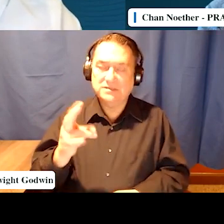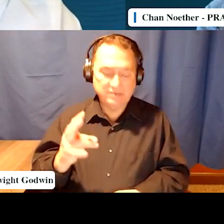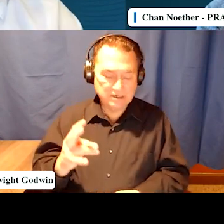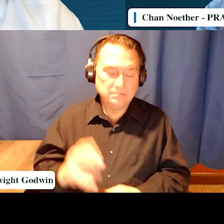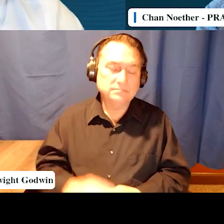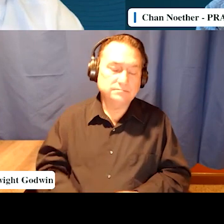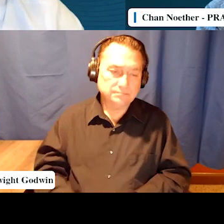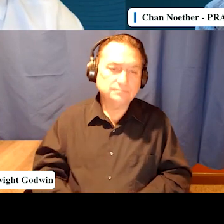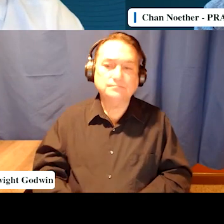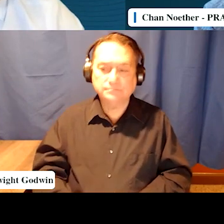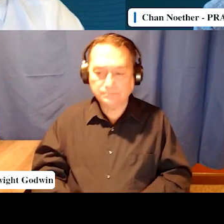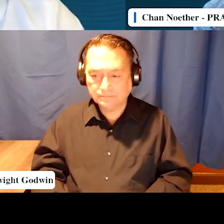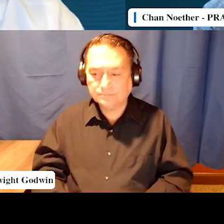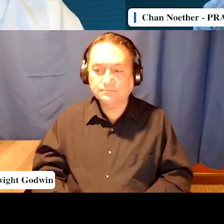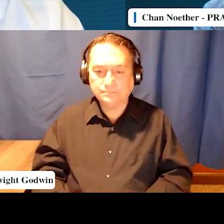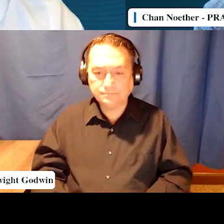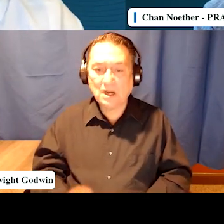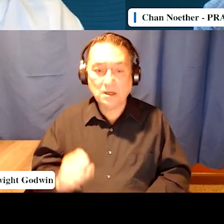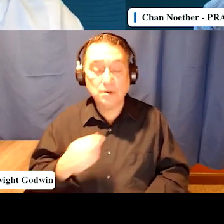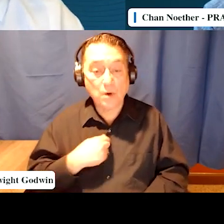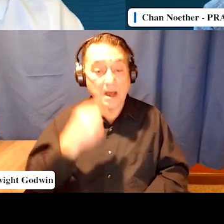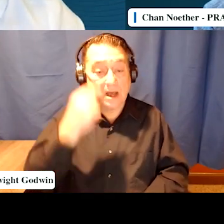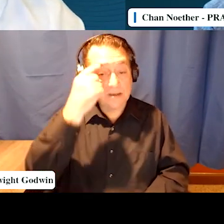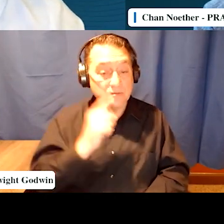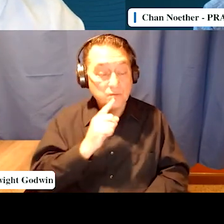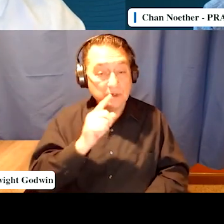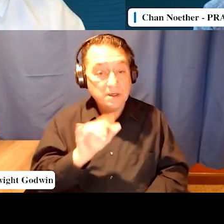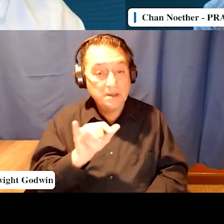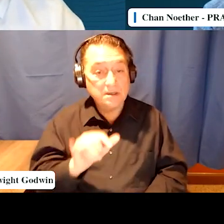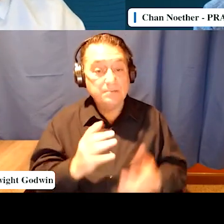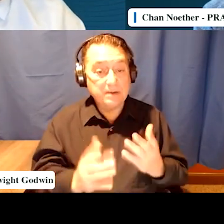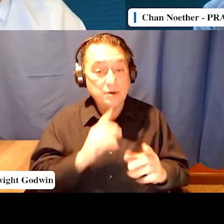Yeah. And I think you may have answered this next question.